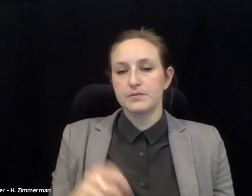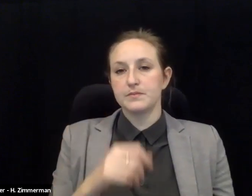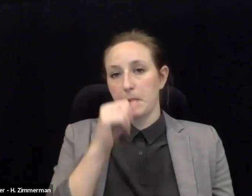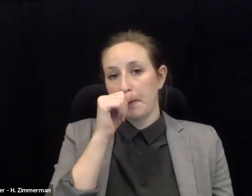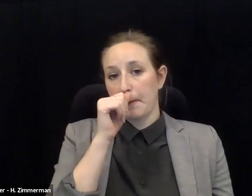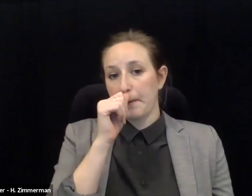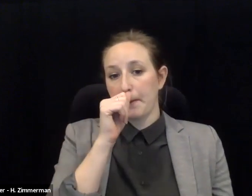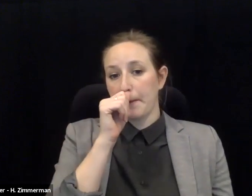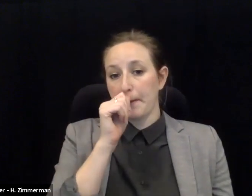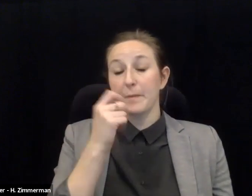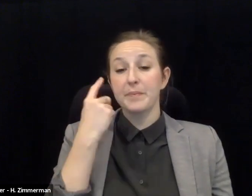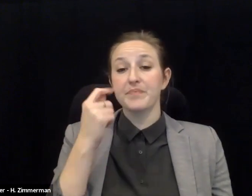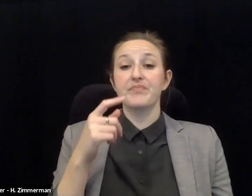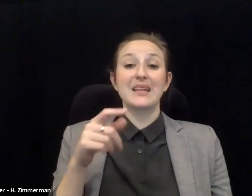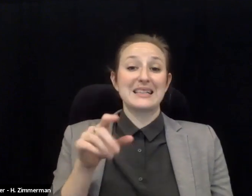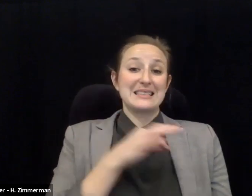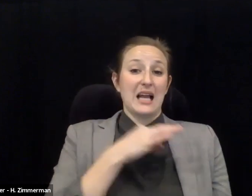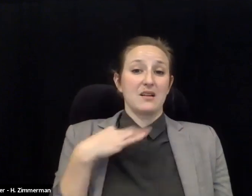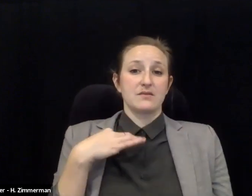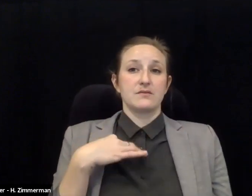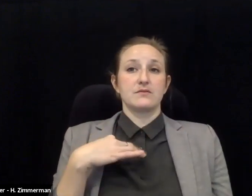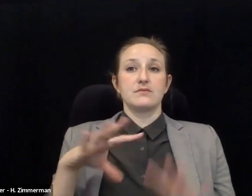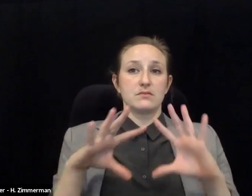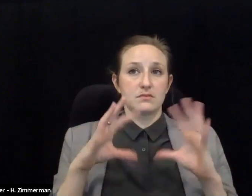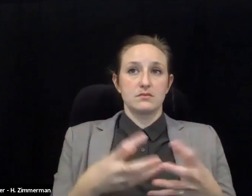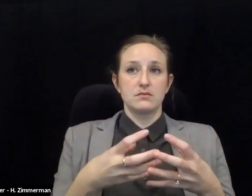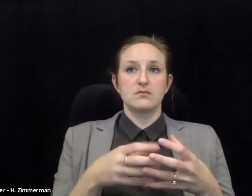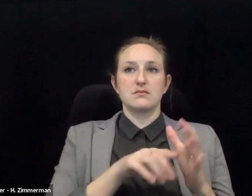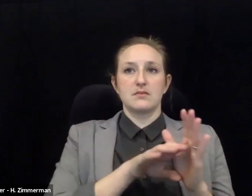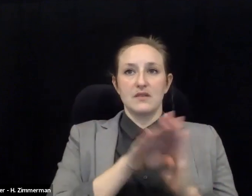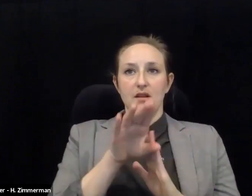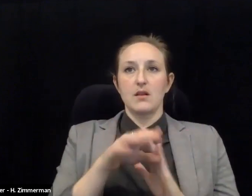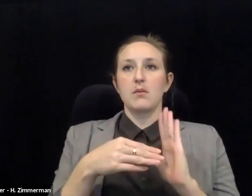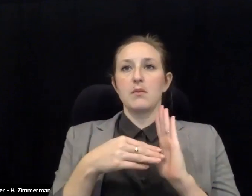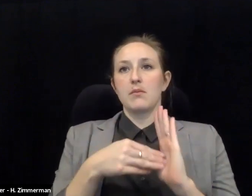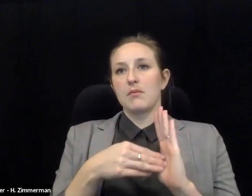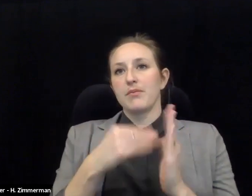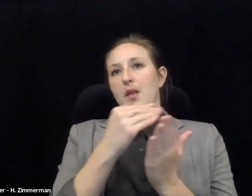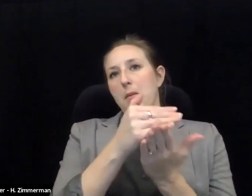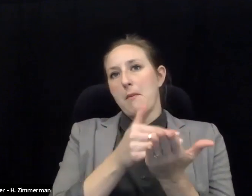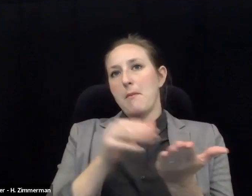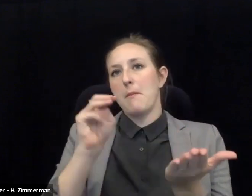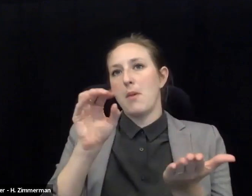staff were kind of group to develop the modules that we were following. So we had a blueprint